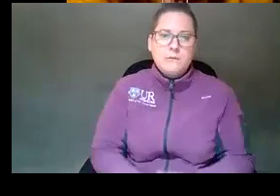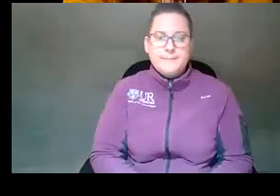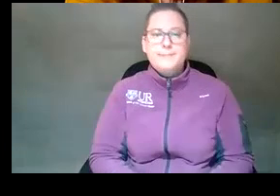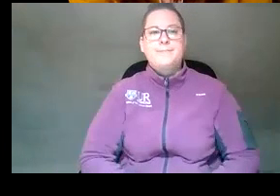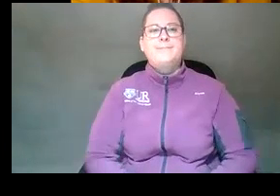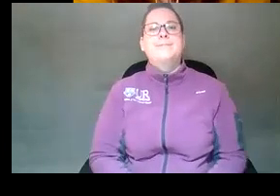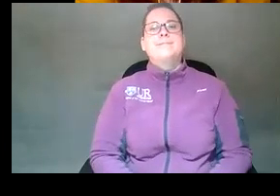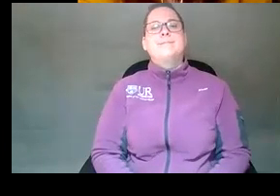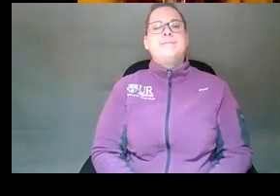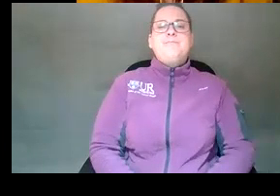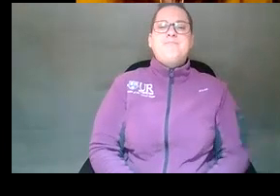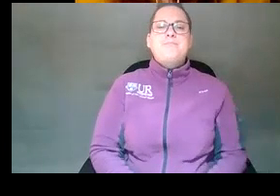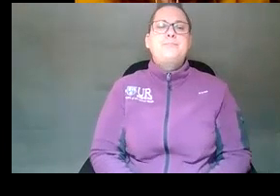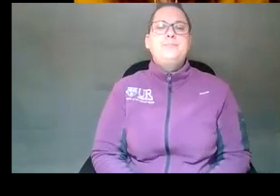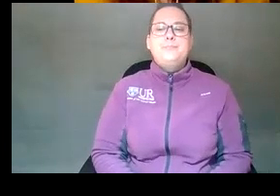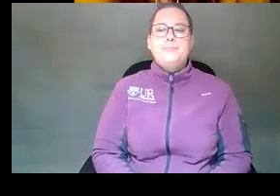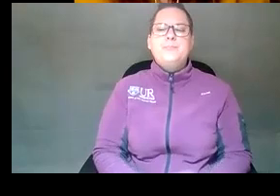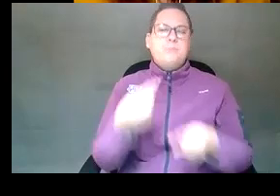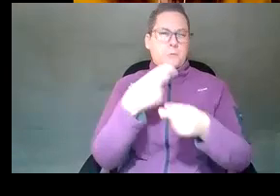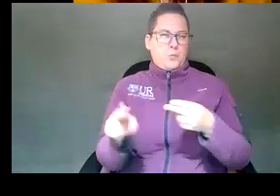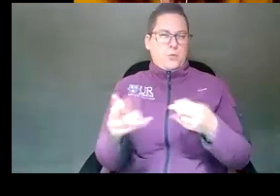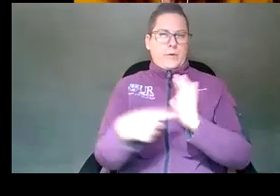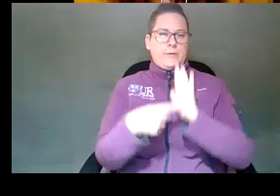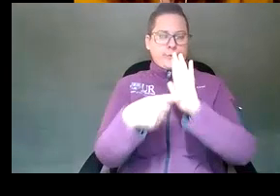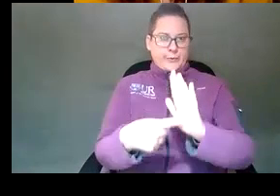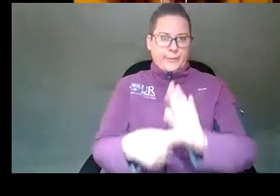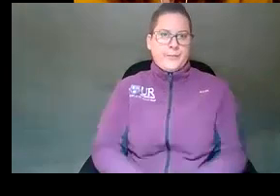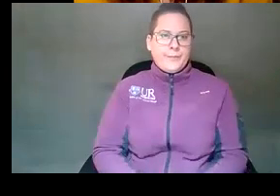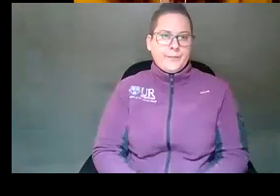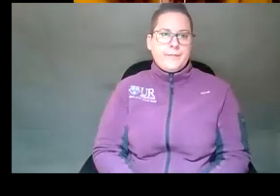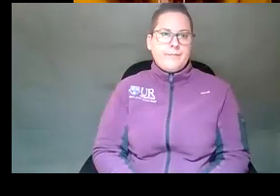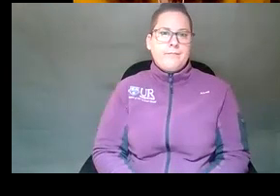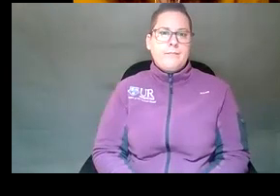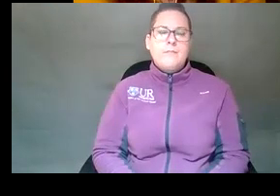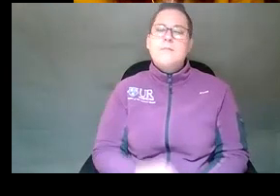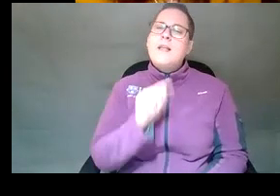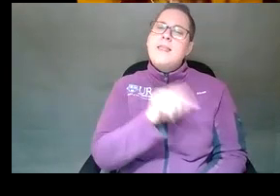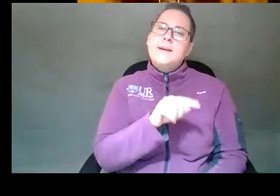so one quick thing I wanted to to share is something related to a project that we had